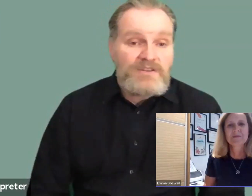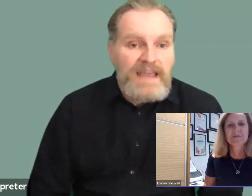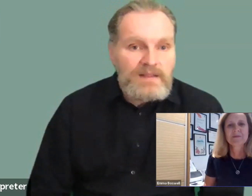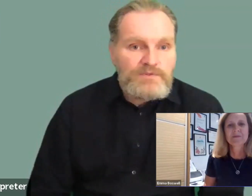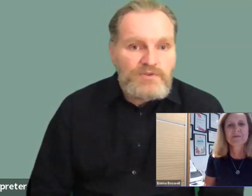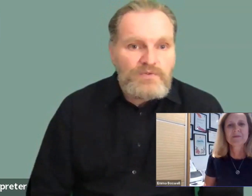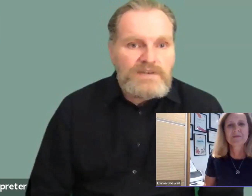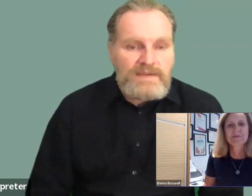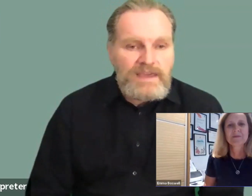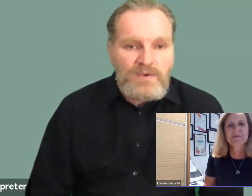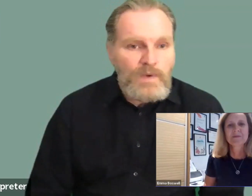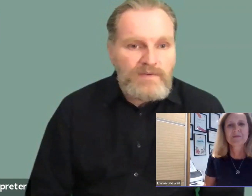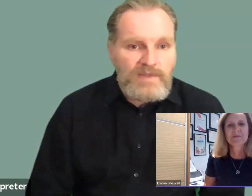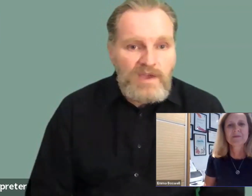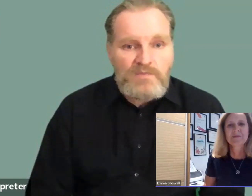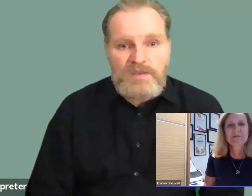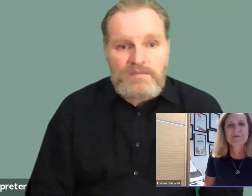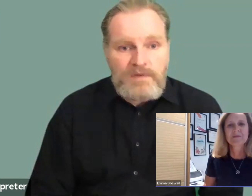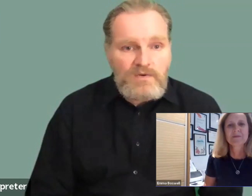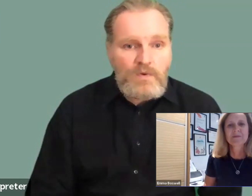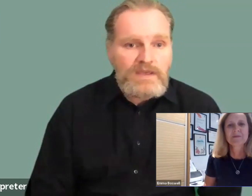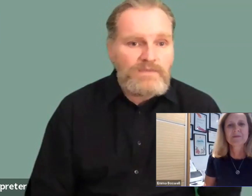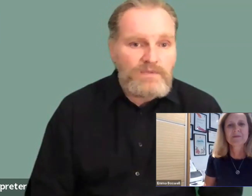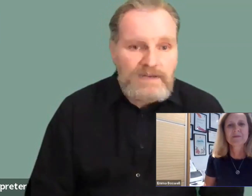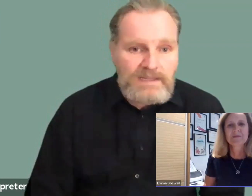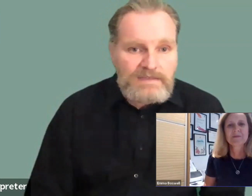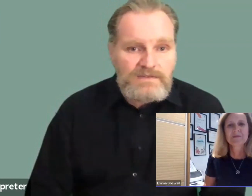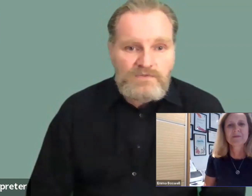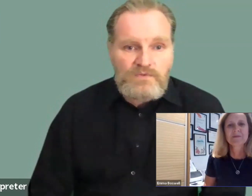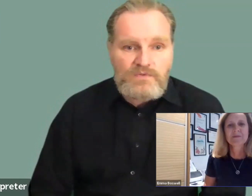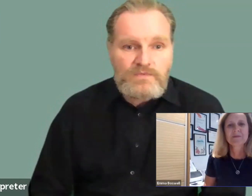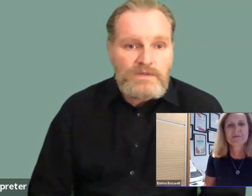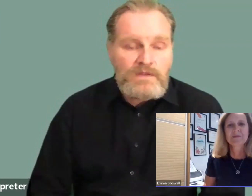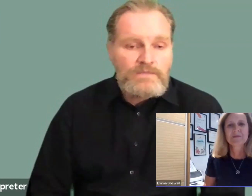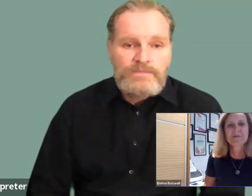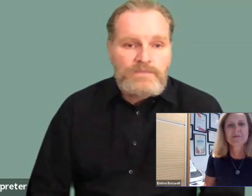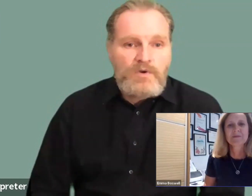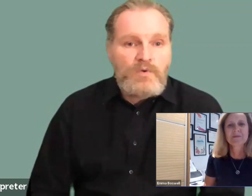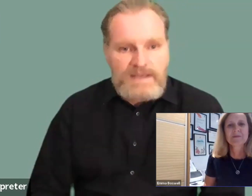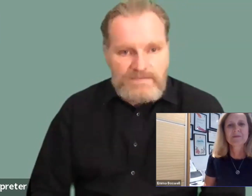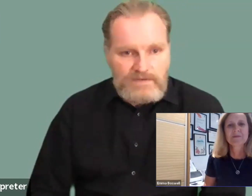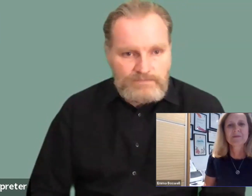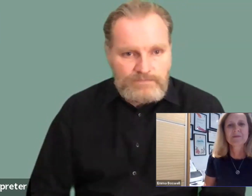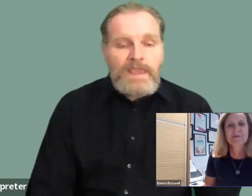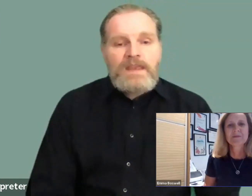just helps you navigate your way around the home, be it the microwave, or the lights, or whatever.